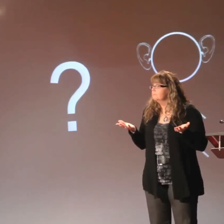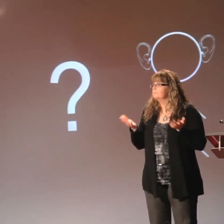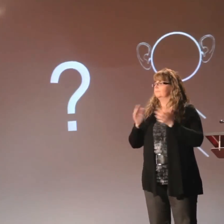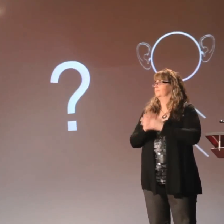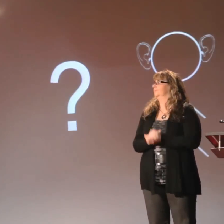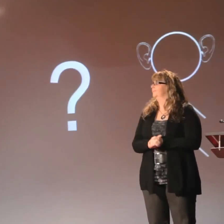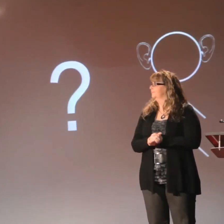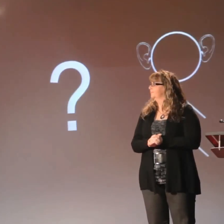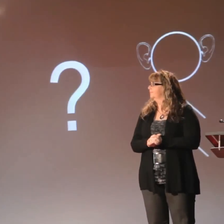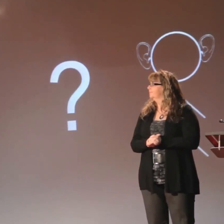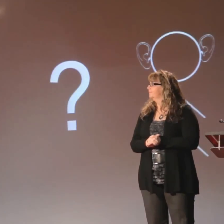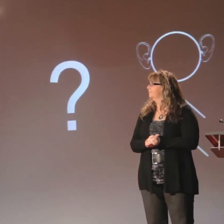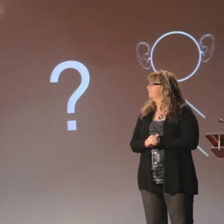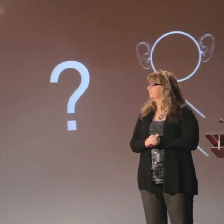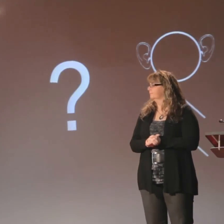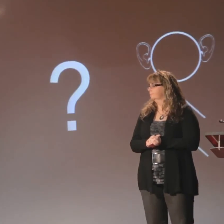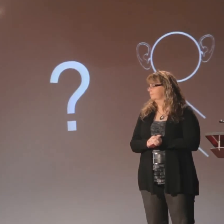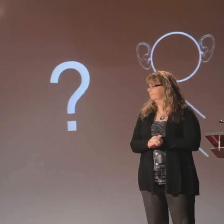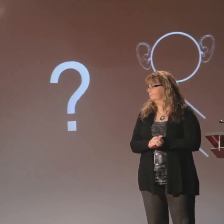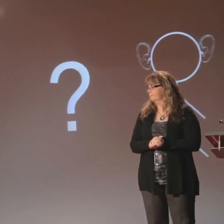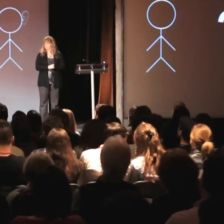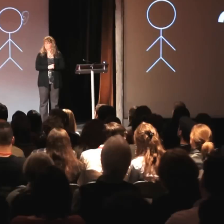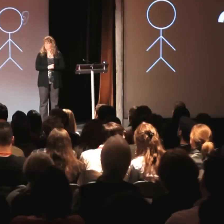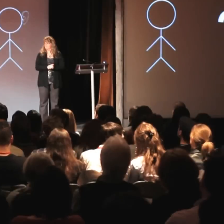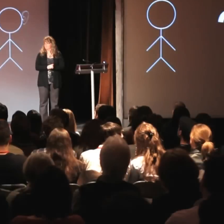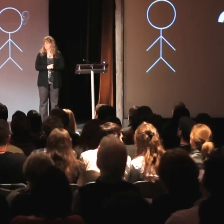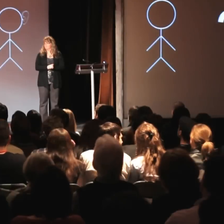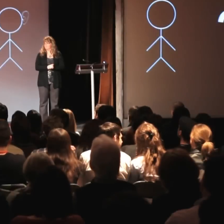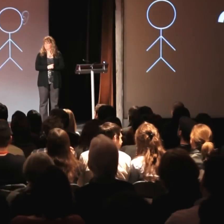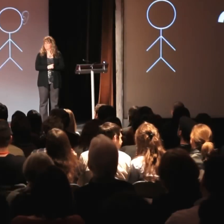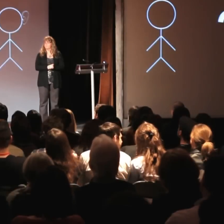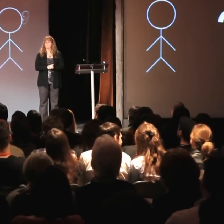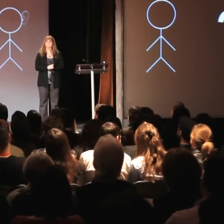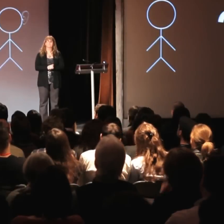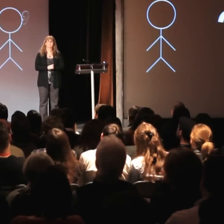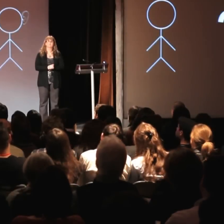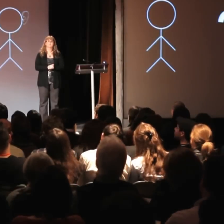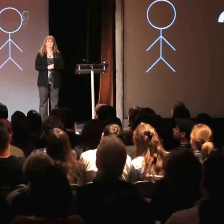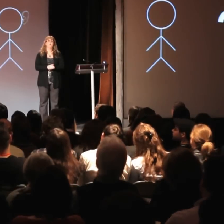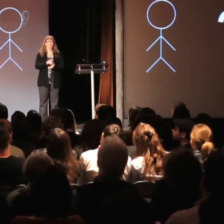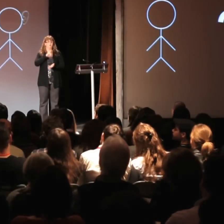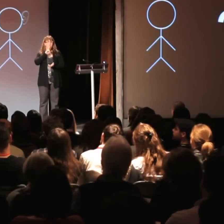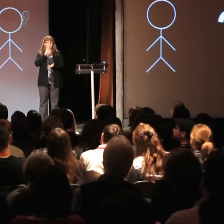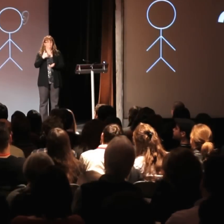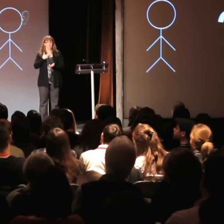We are striving to increase the autonomy of people like Lina...